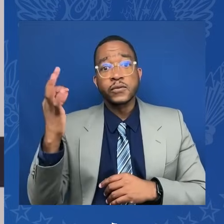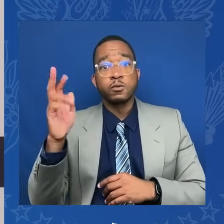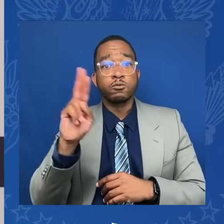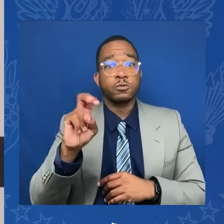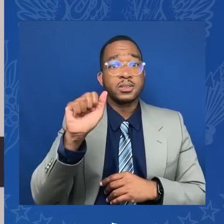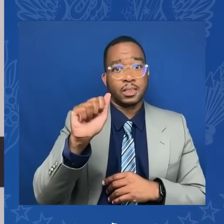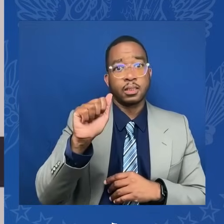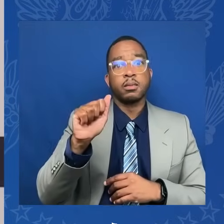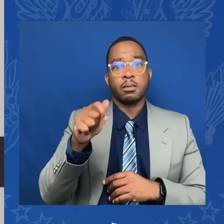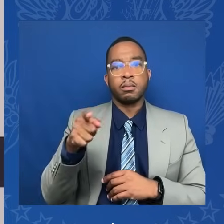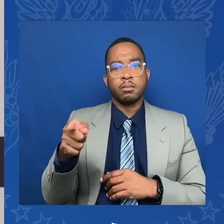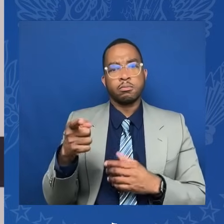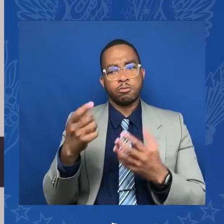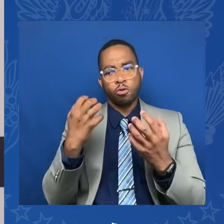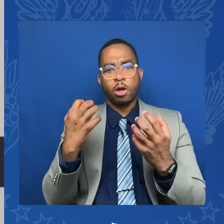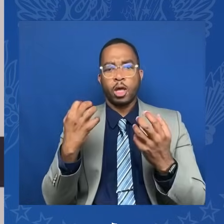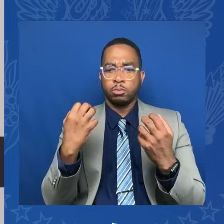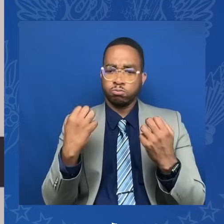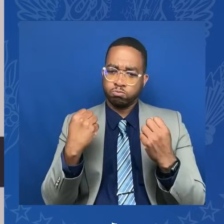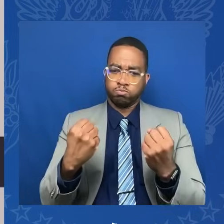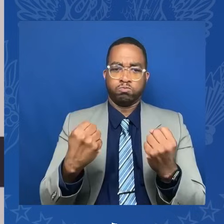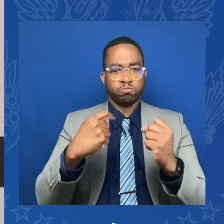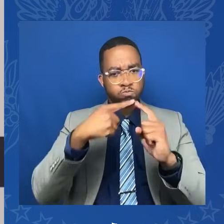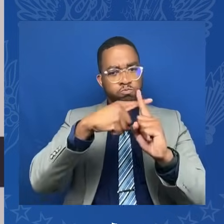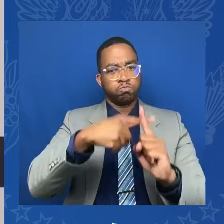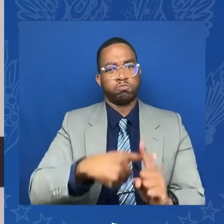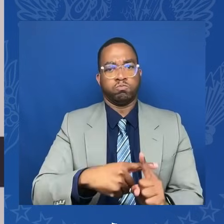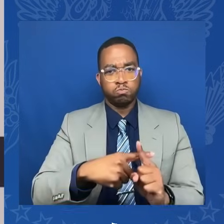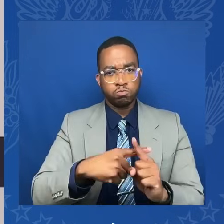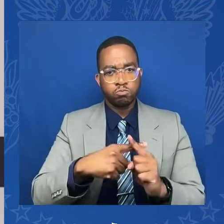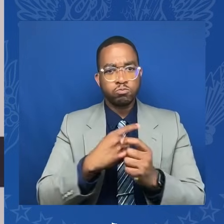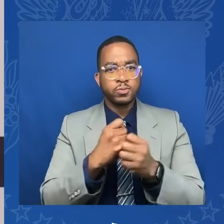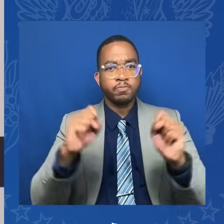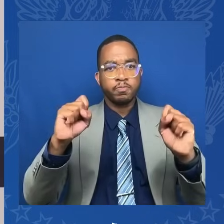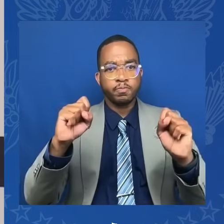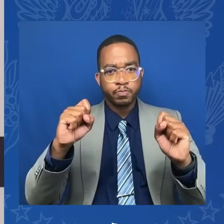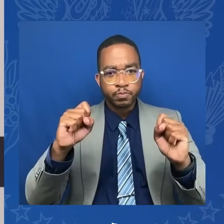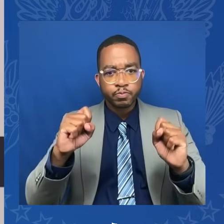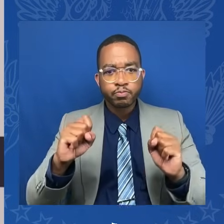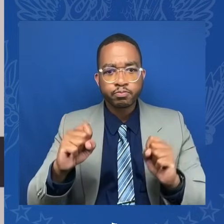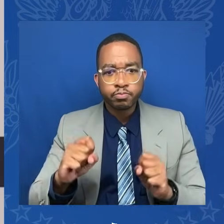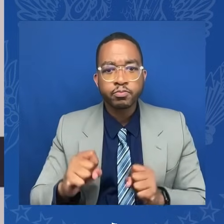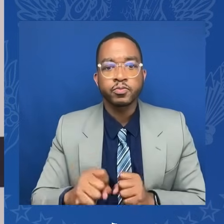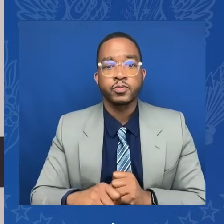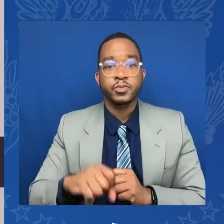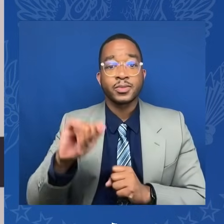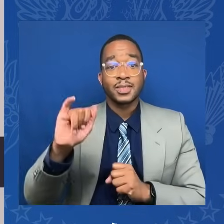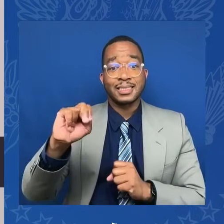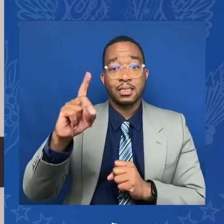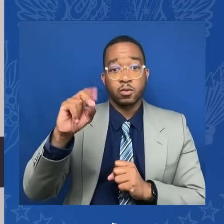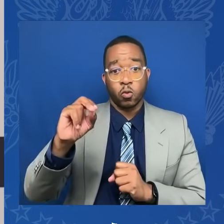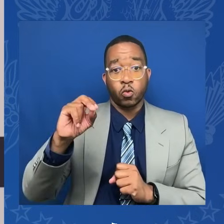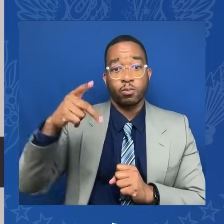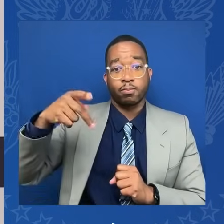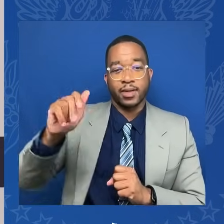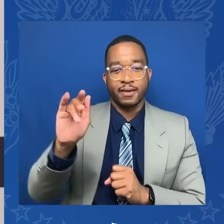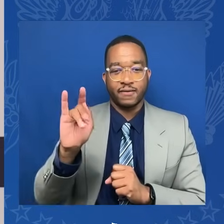In the Indo-Pacific, we stand together for freedom of navigation, transparent governments, as well as fair economic practices.